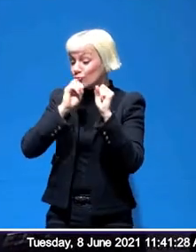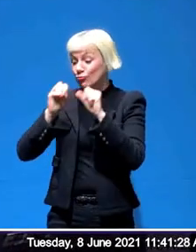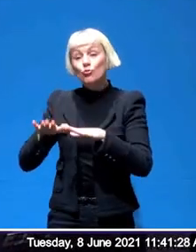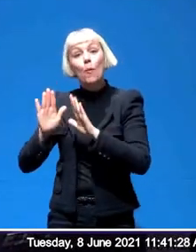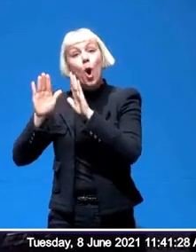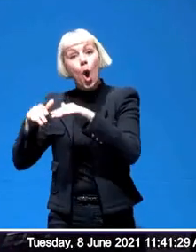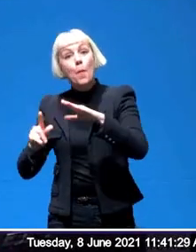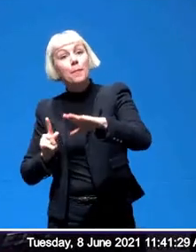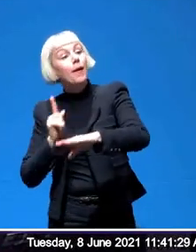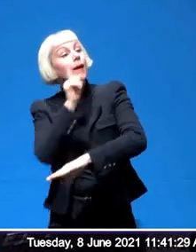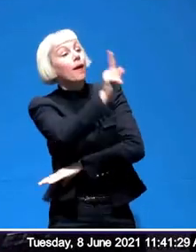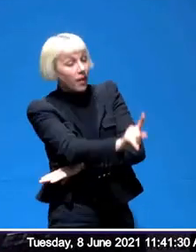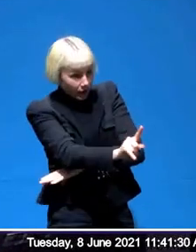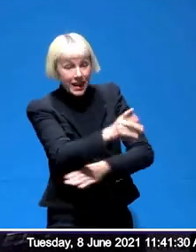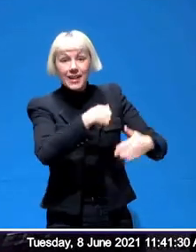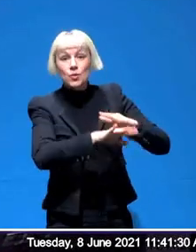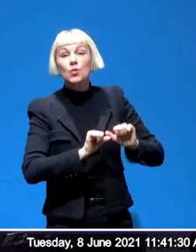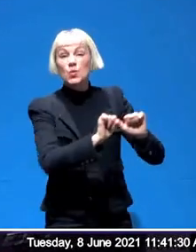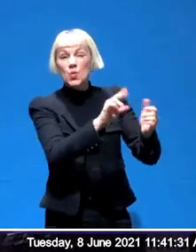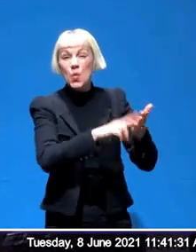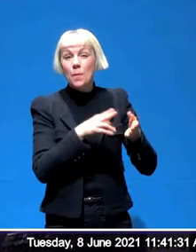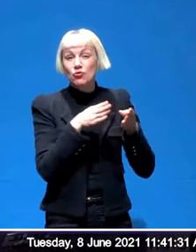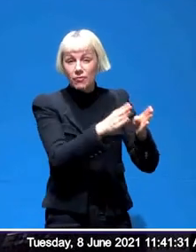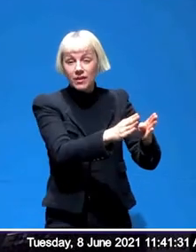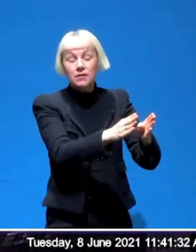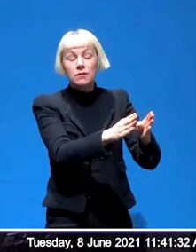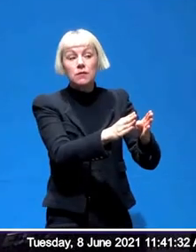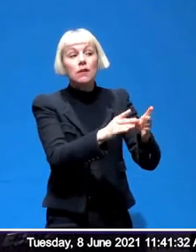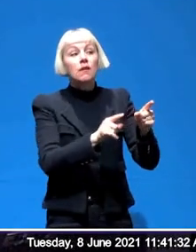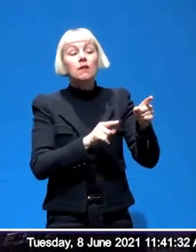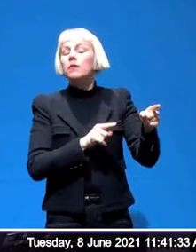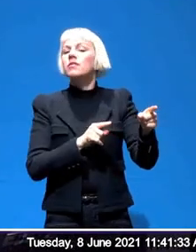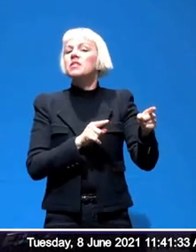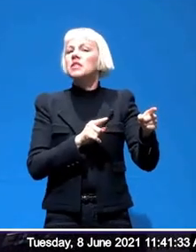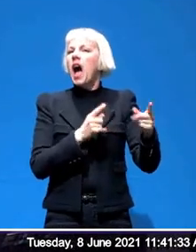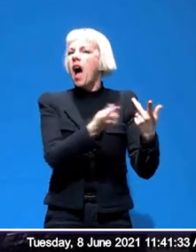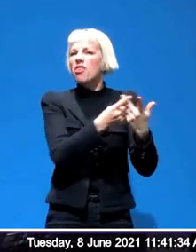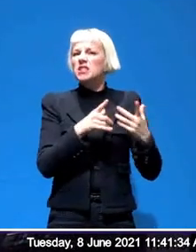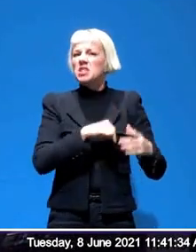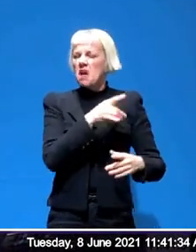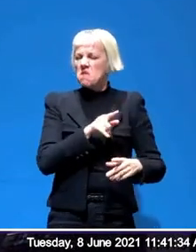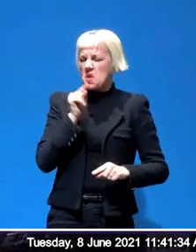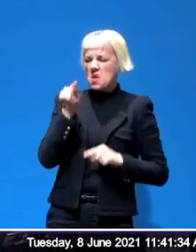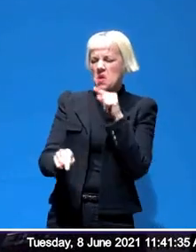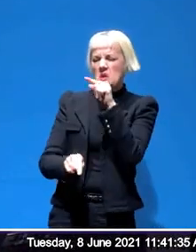other staff gave him such a hard time, they accused him of being too friendly